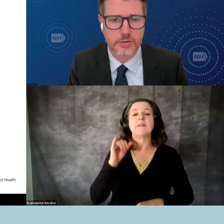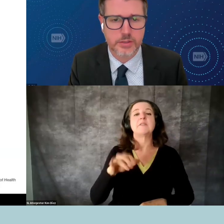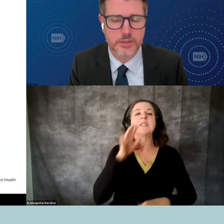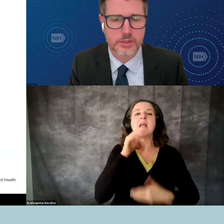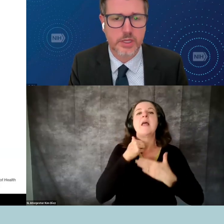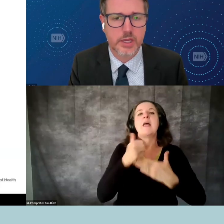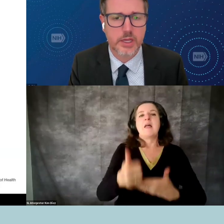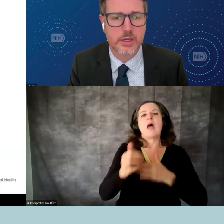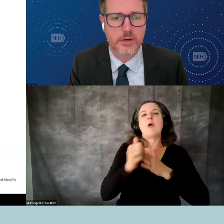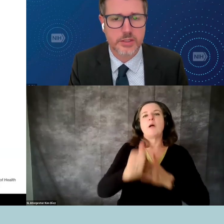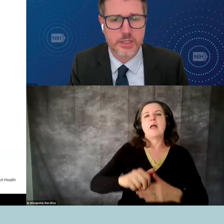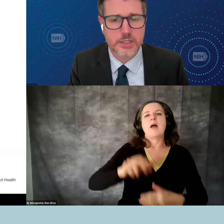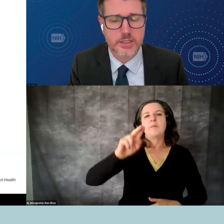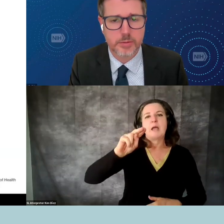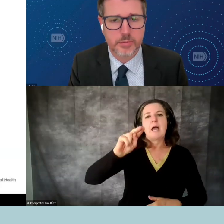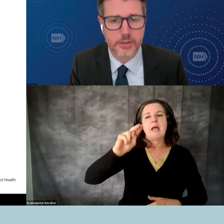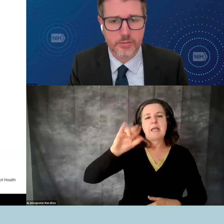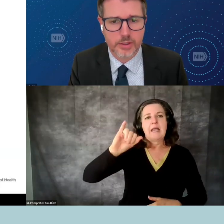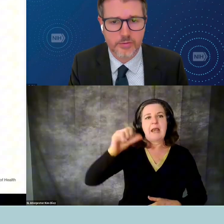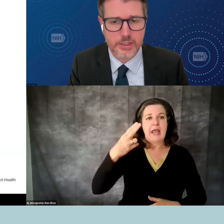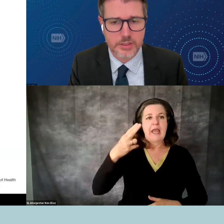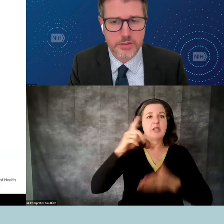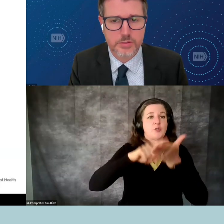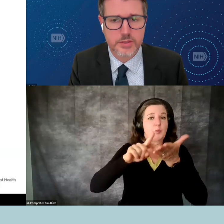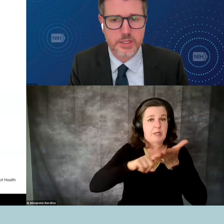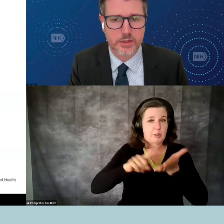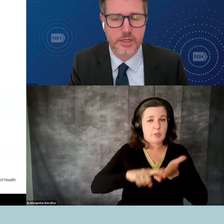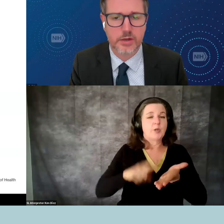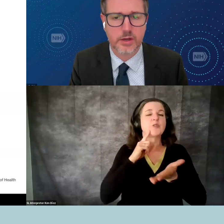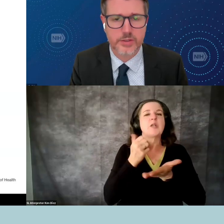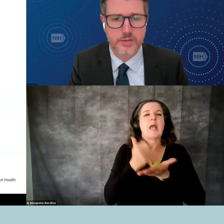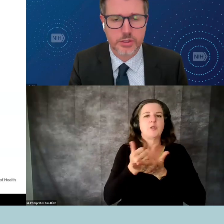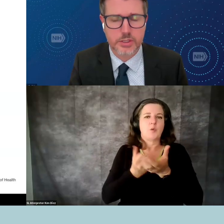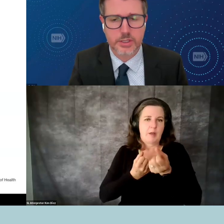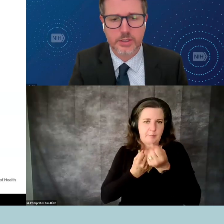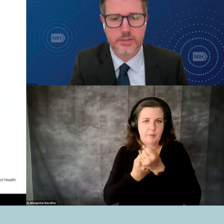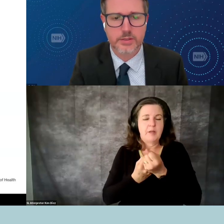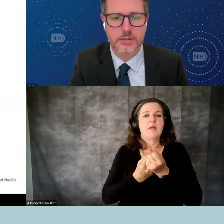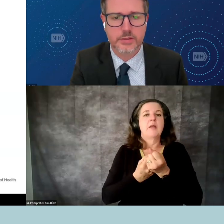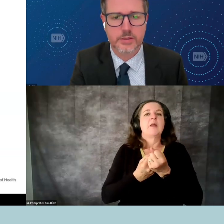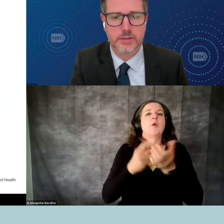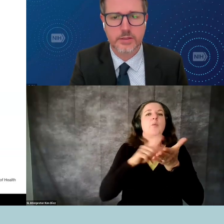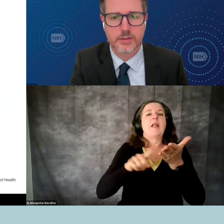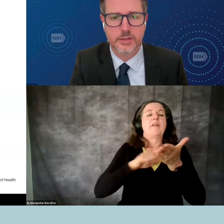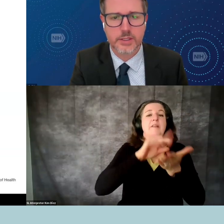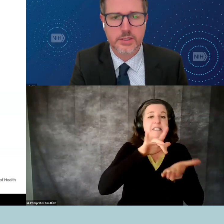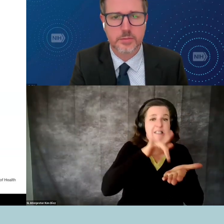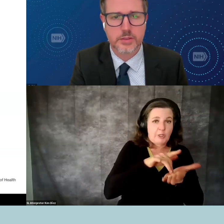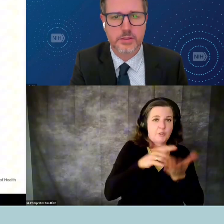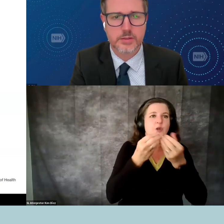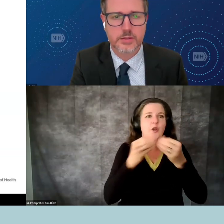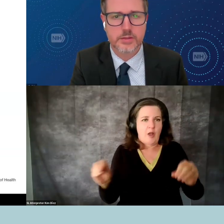health research and are intended to supplement relevant institute, center, and office mission areas. Next slide, please.